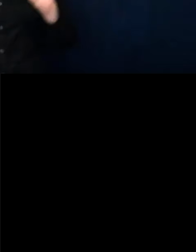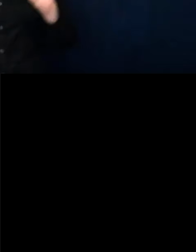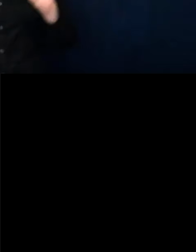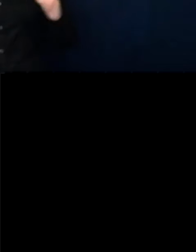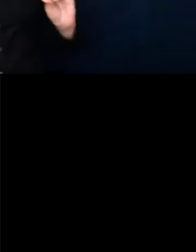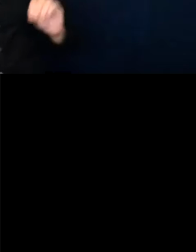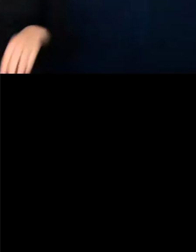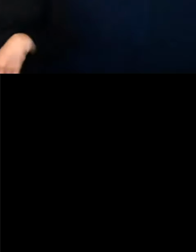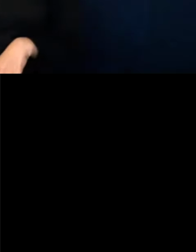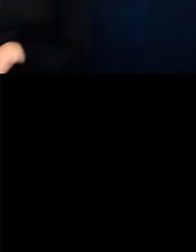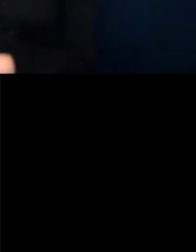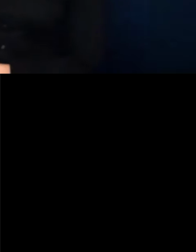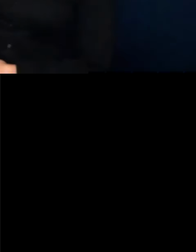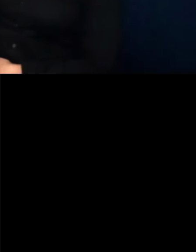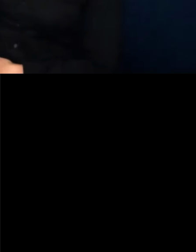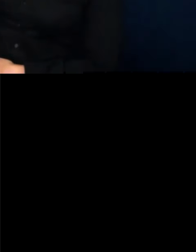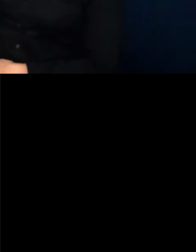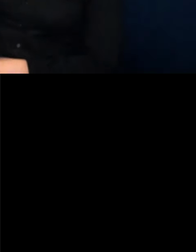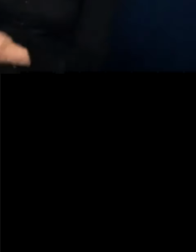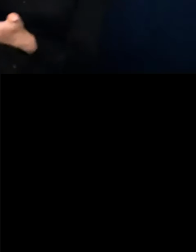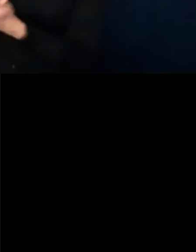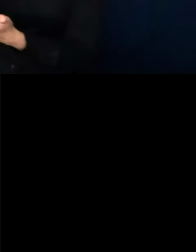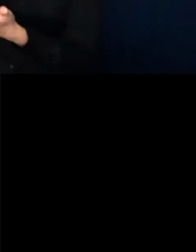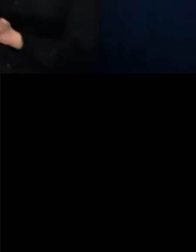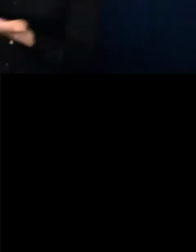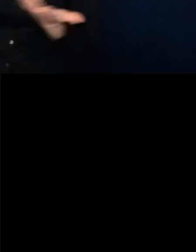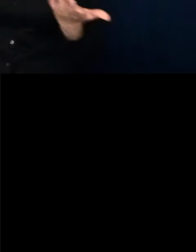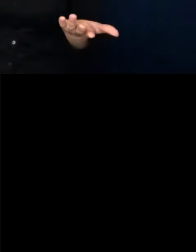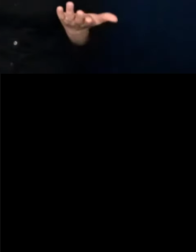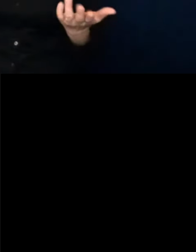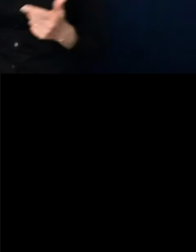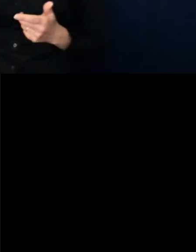All right, well, why don't we stop the recording.